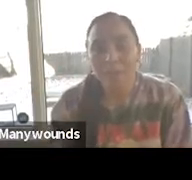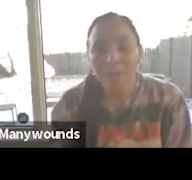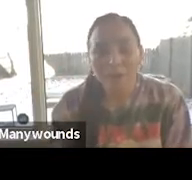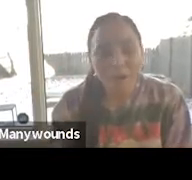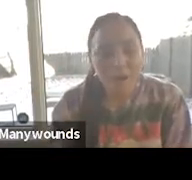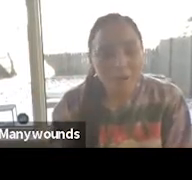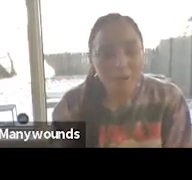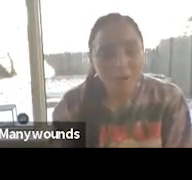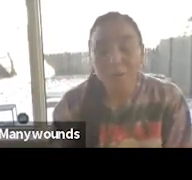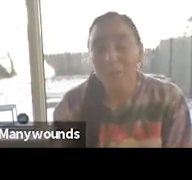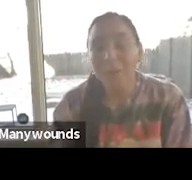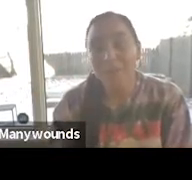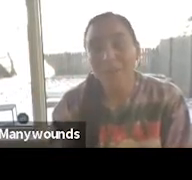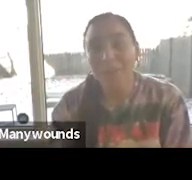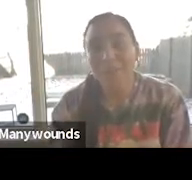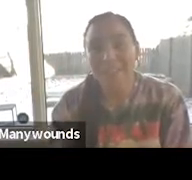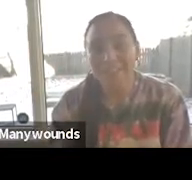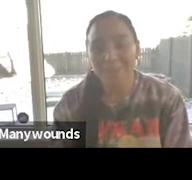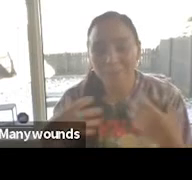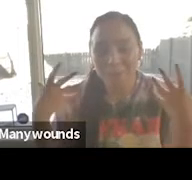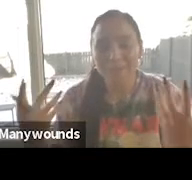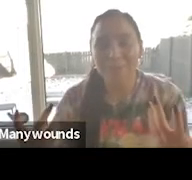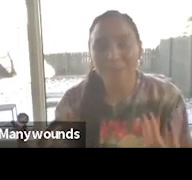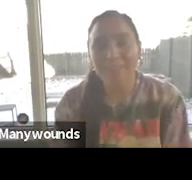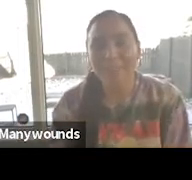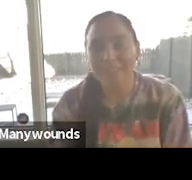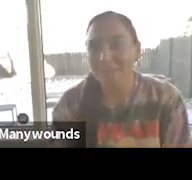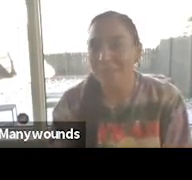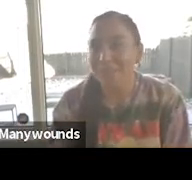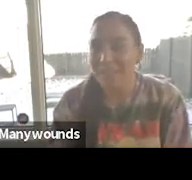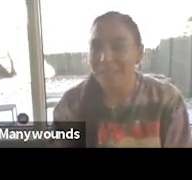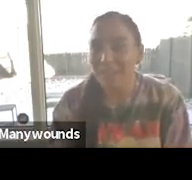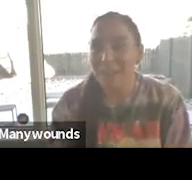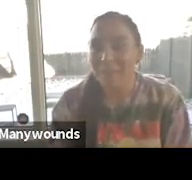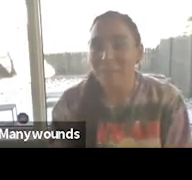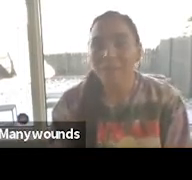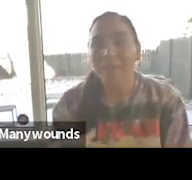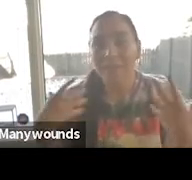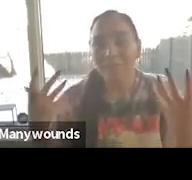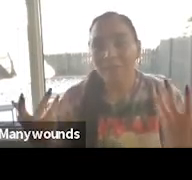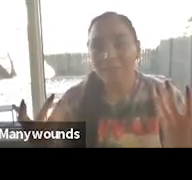who are, who speak their truths and who hold that space as sort of like, more like elderly.